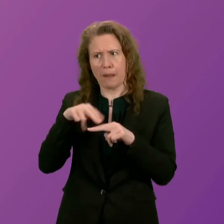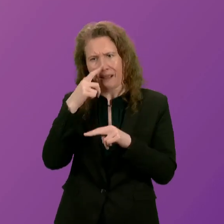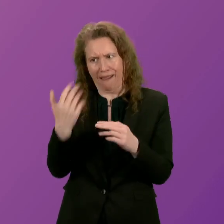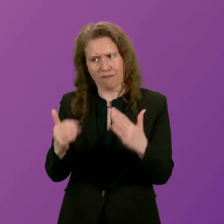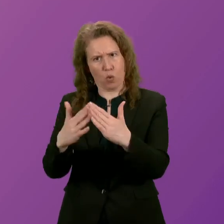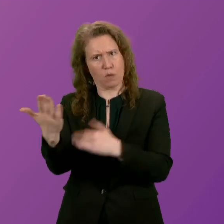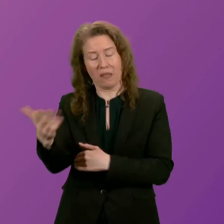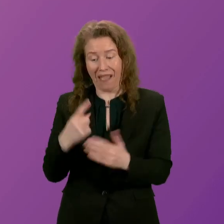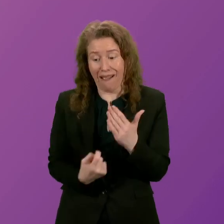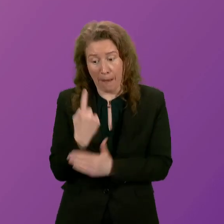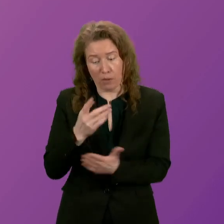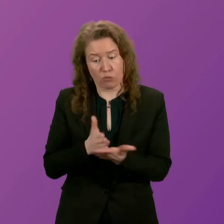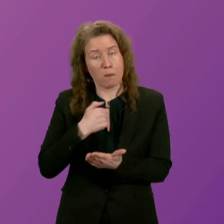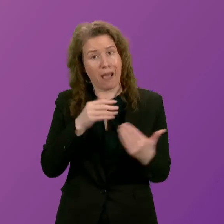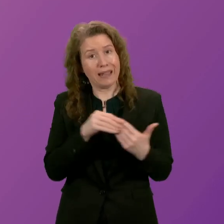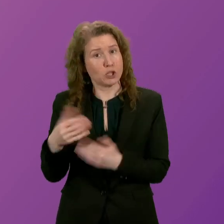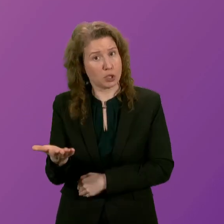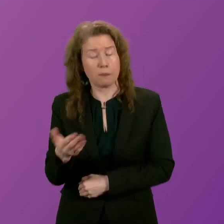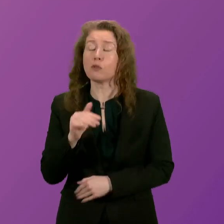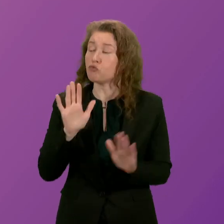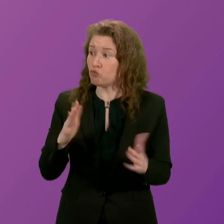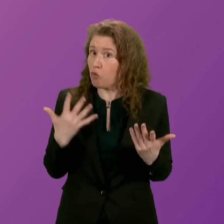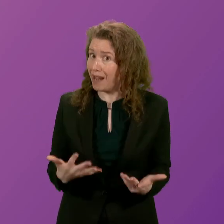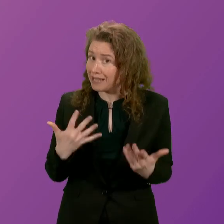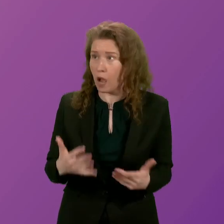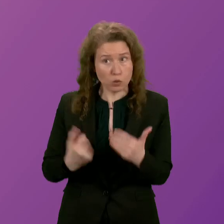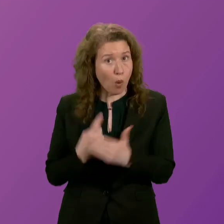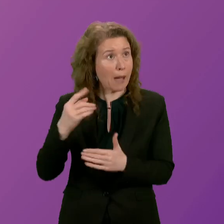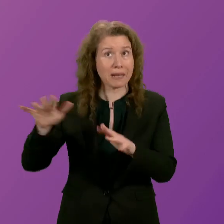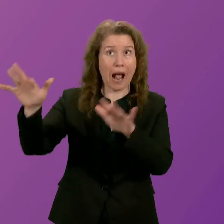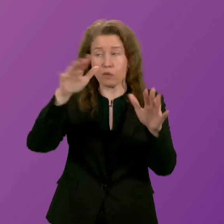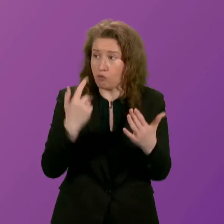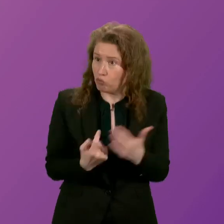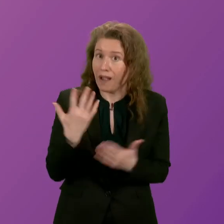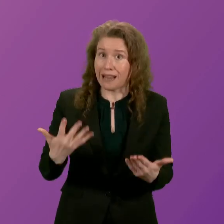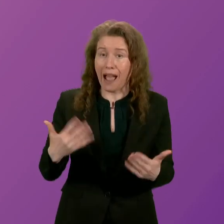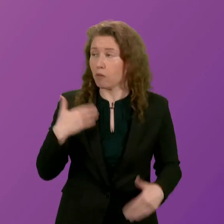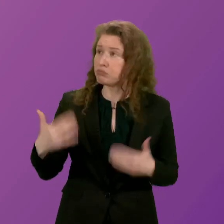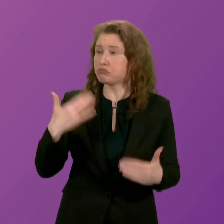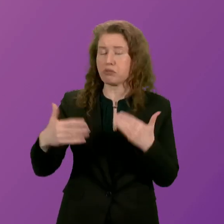been made under my leadership. Now—yes, right now; it is all happening as we speak—local authority